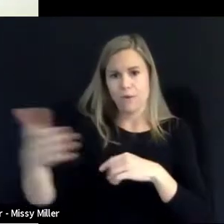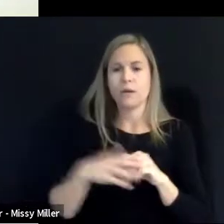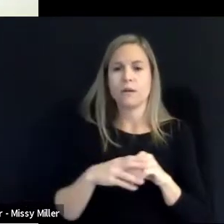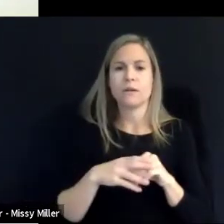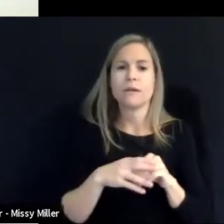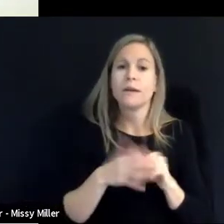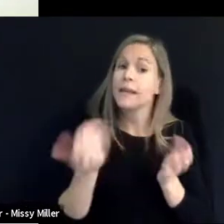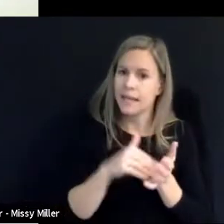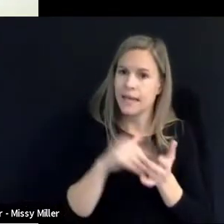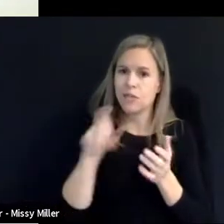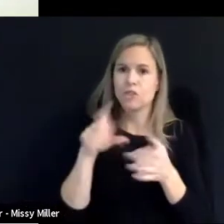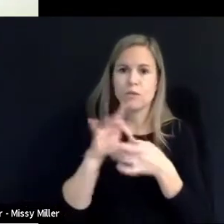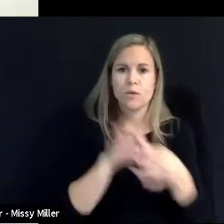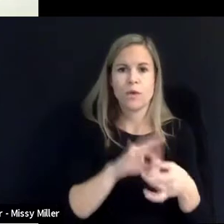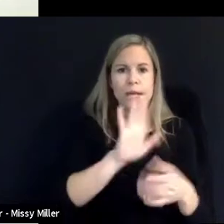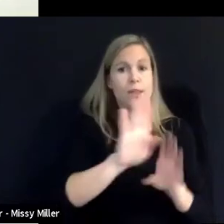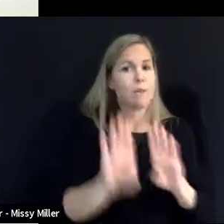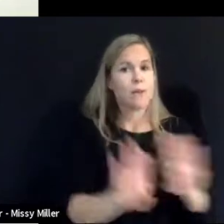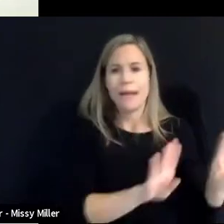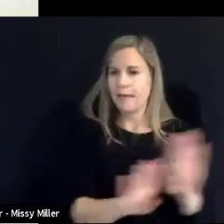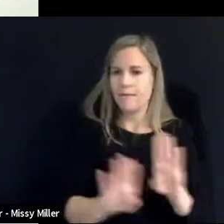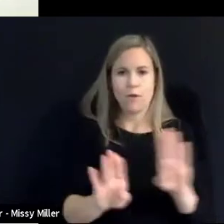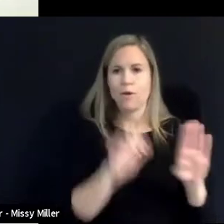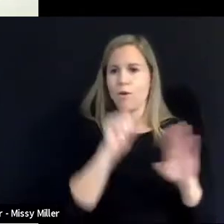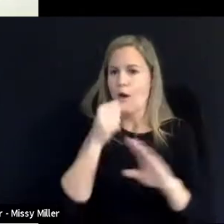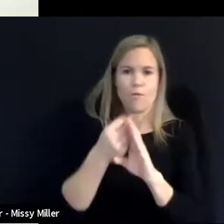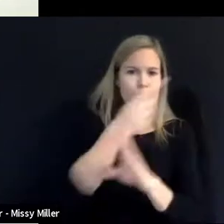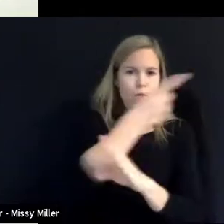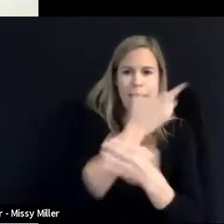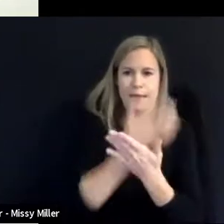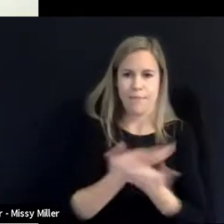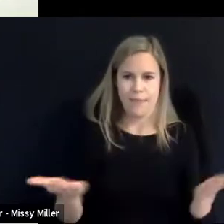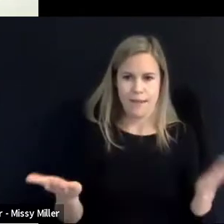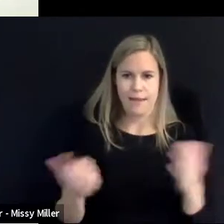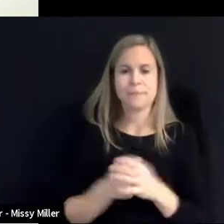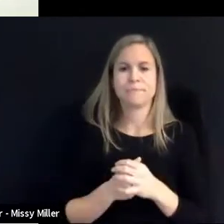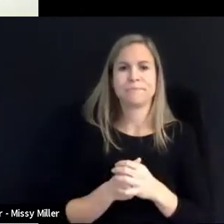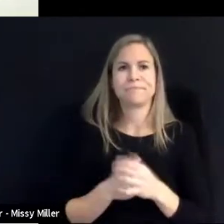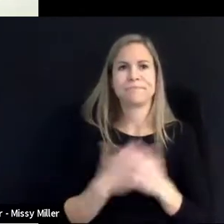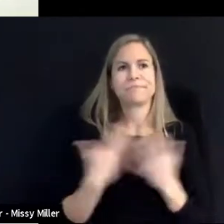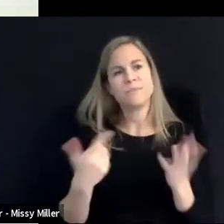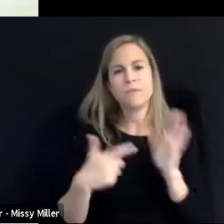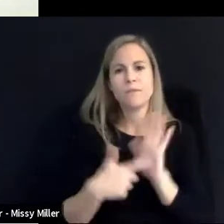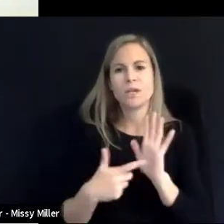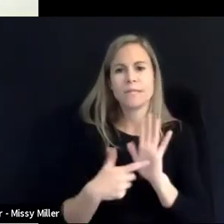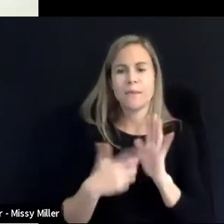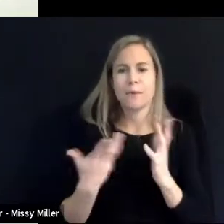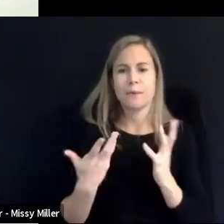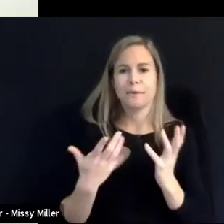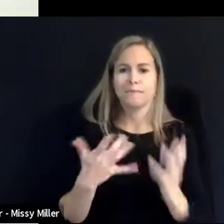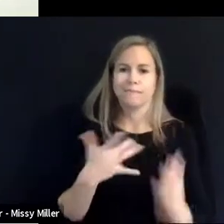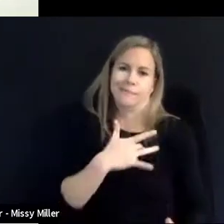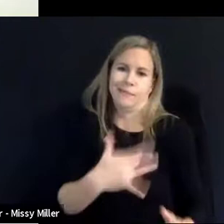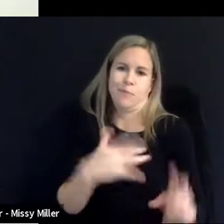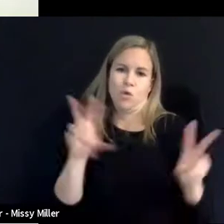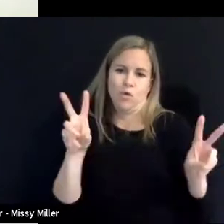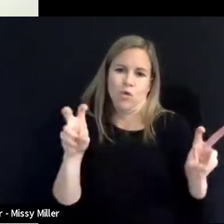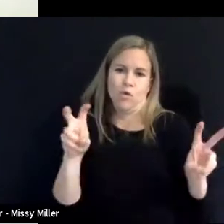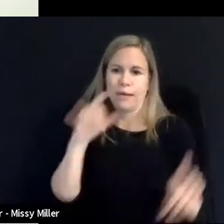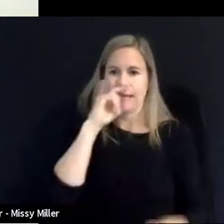and not just a random thing. So a kid, I'm talking about typical kids, so a kid beats up his sister and you say,